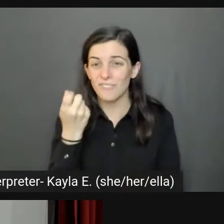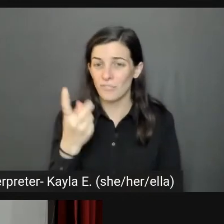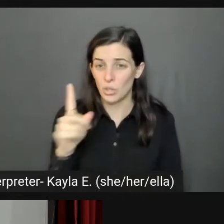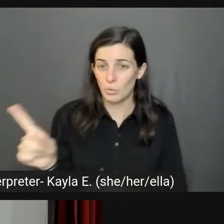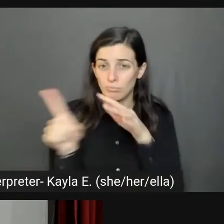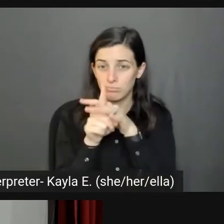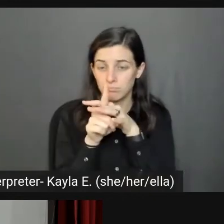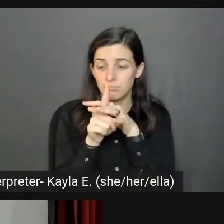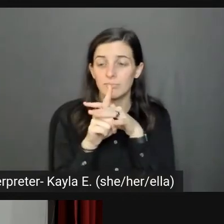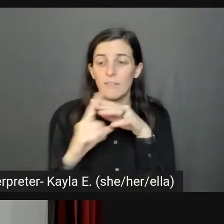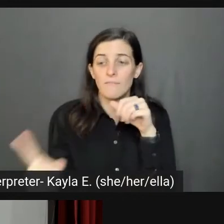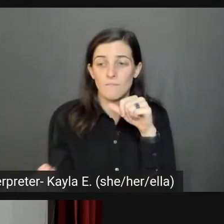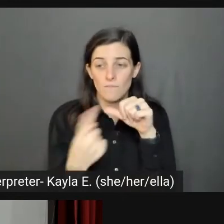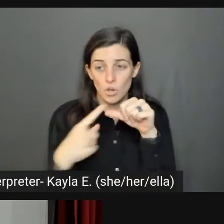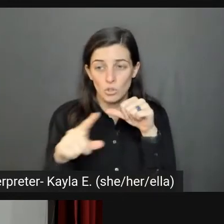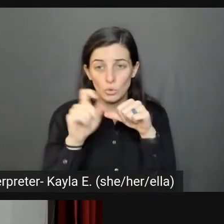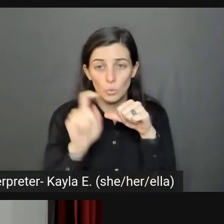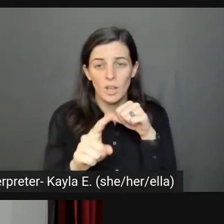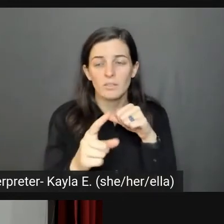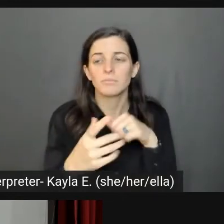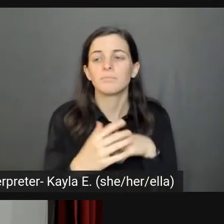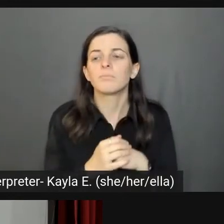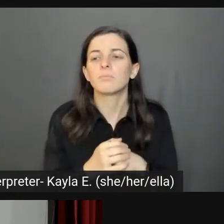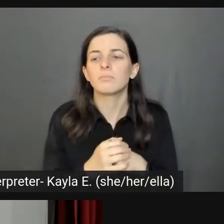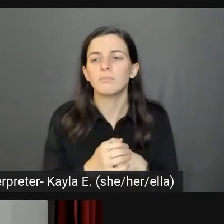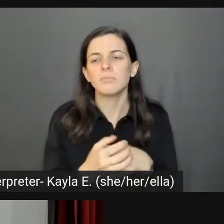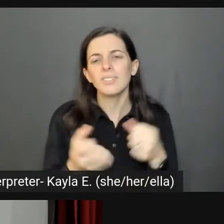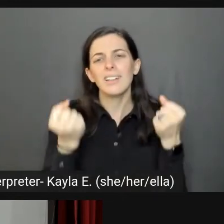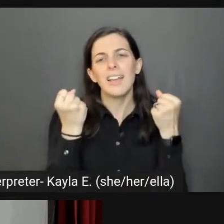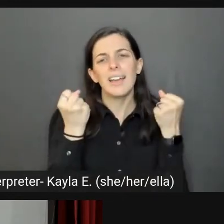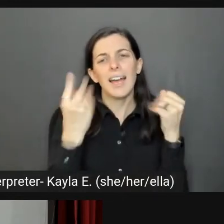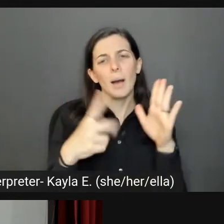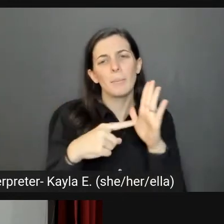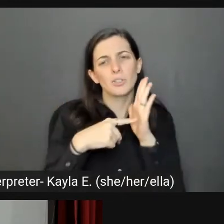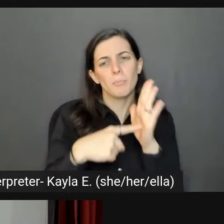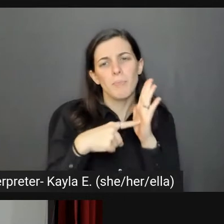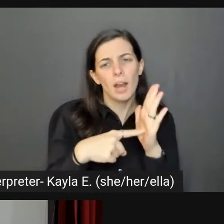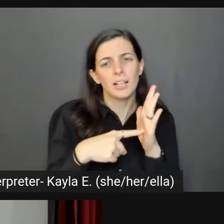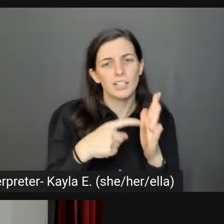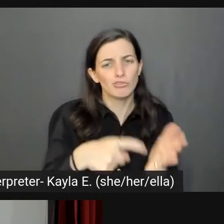The first one is, how much modeling is required for each unit test case?